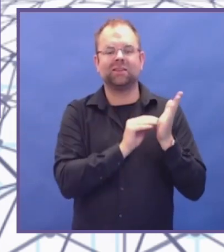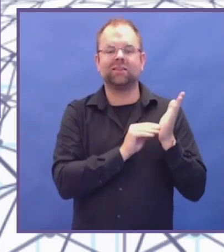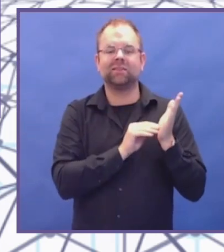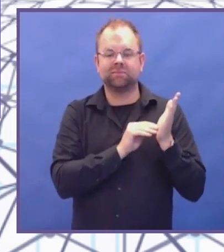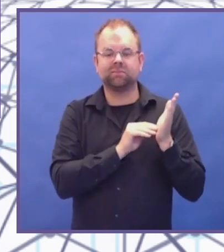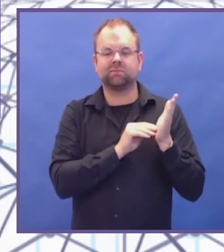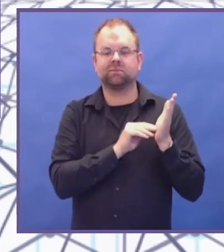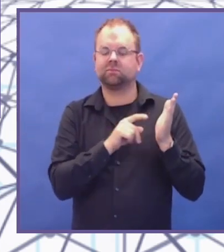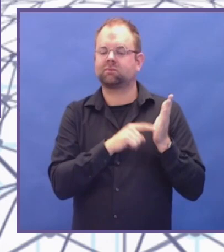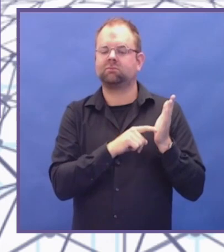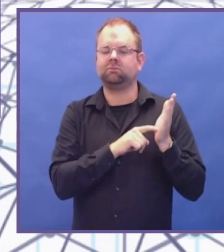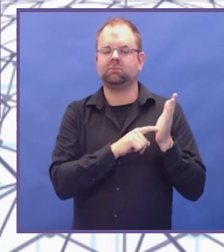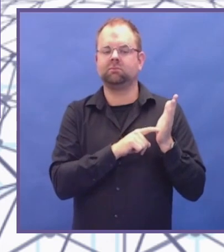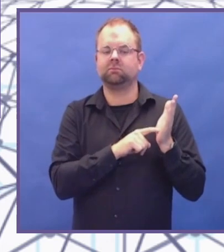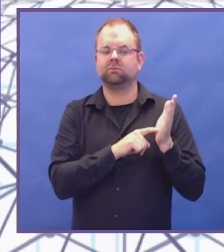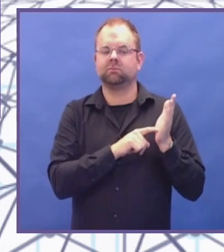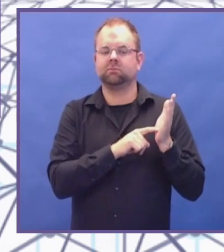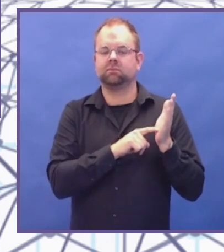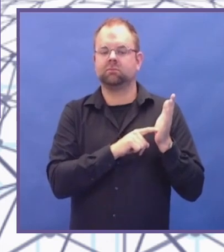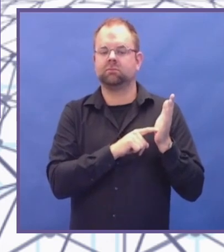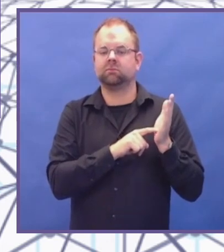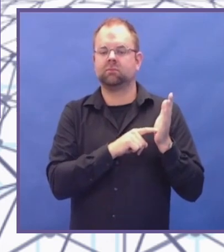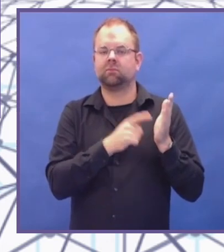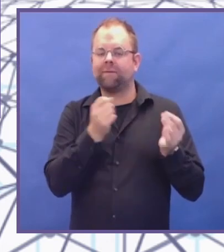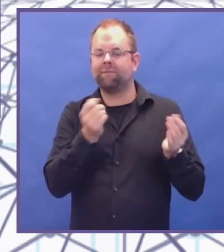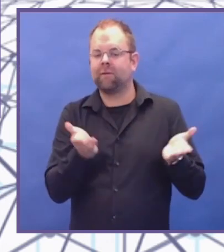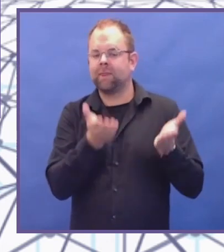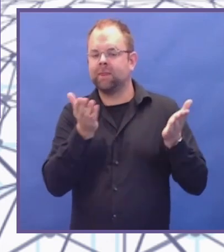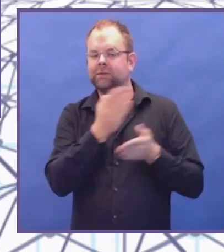education or employment, we will not capture the needs of individuals who are retired.